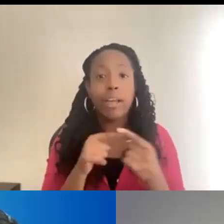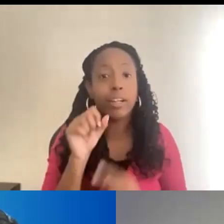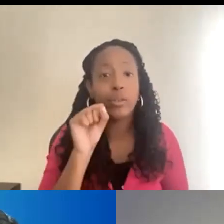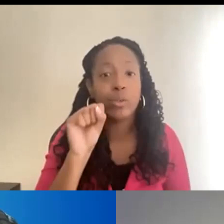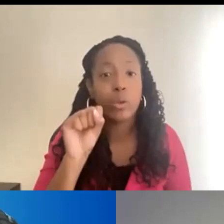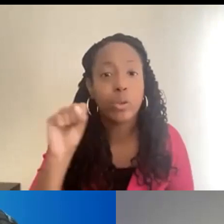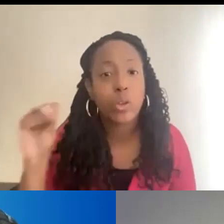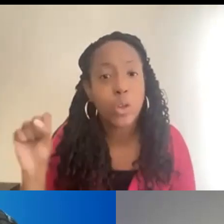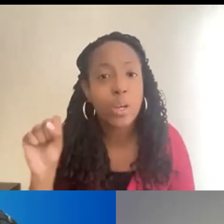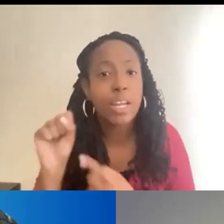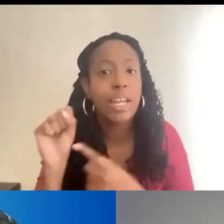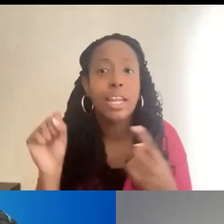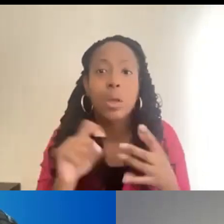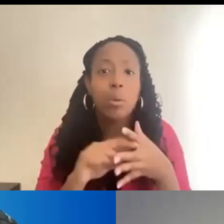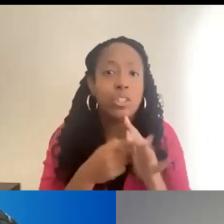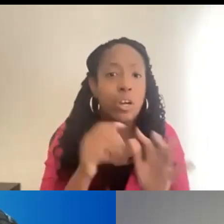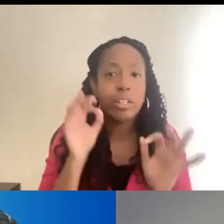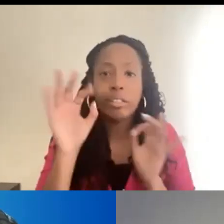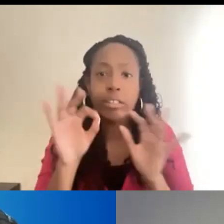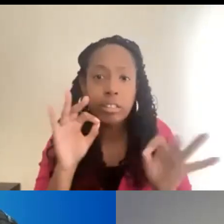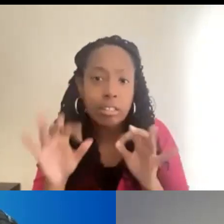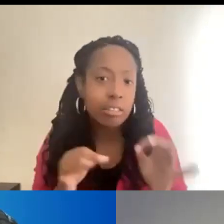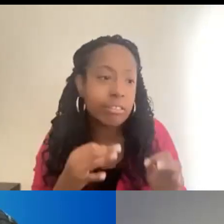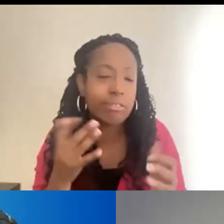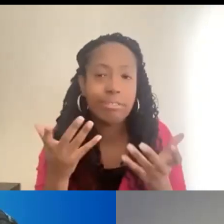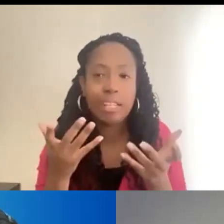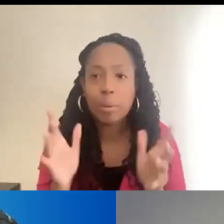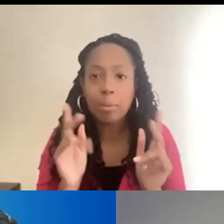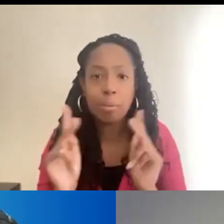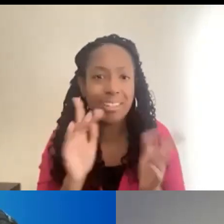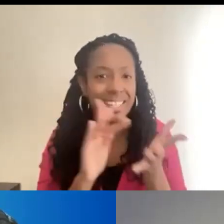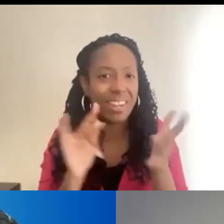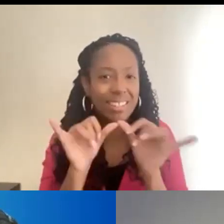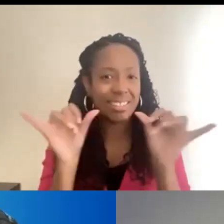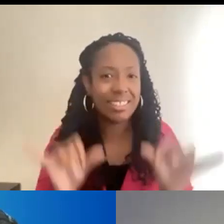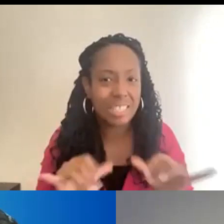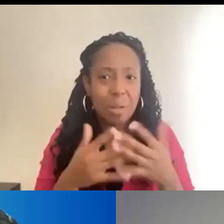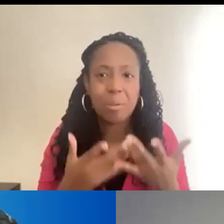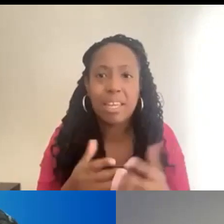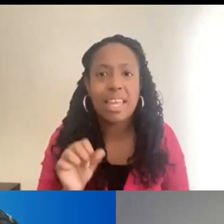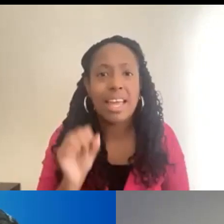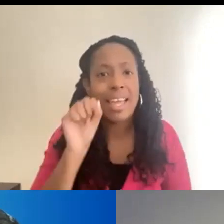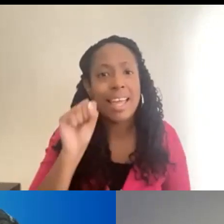concern was taking advantage of the system in the fact that you know SSI is that monthly paycheck